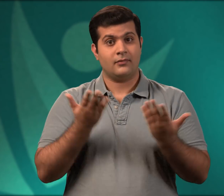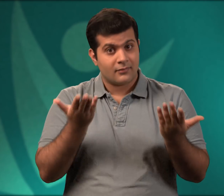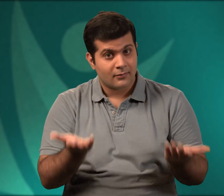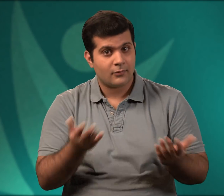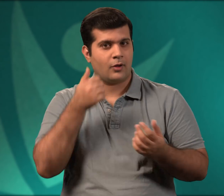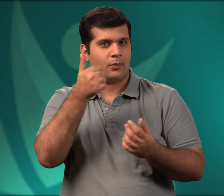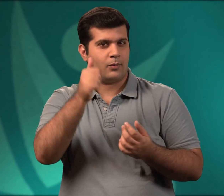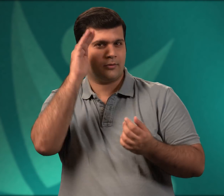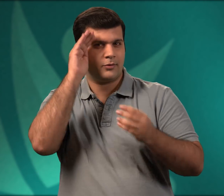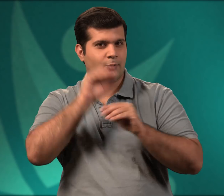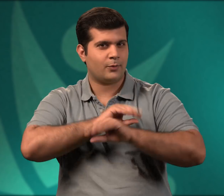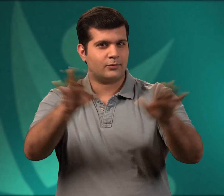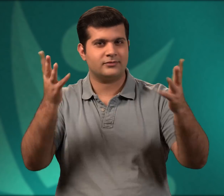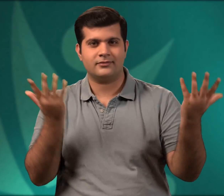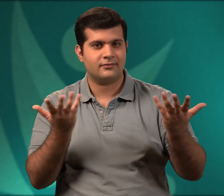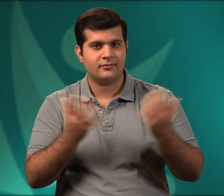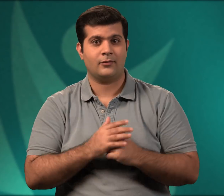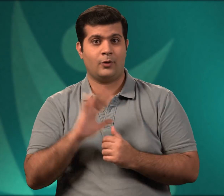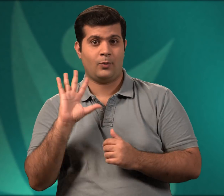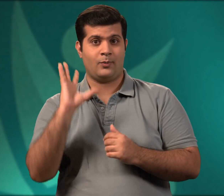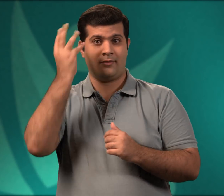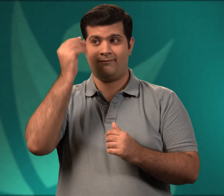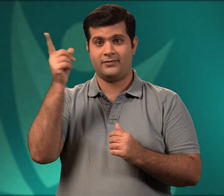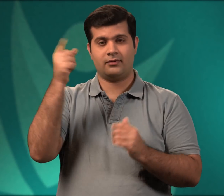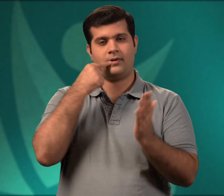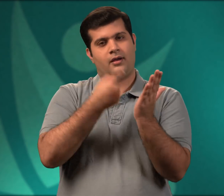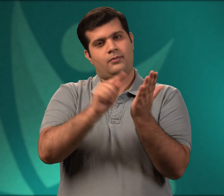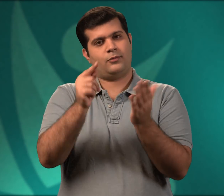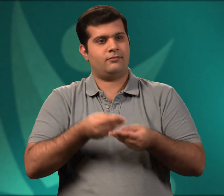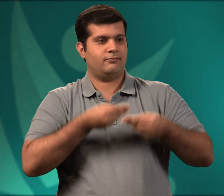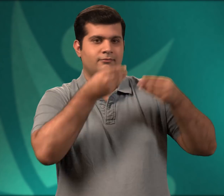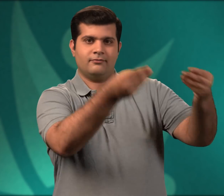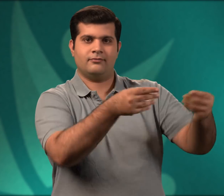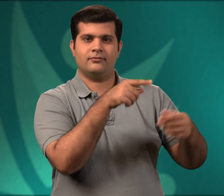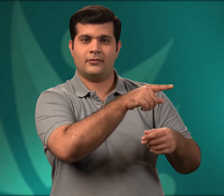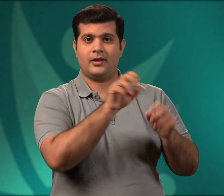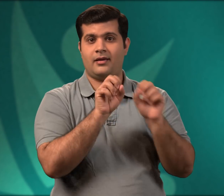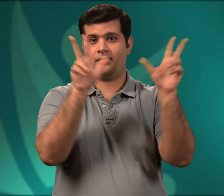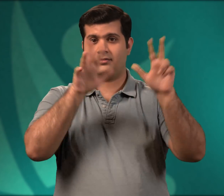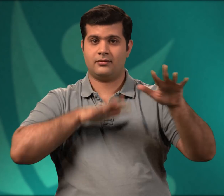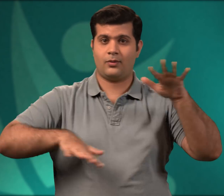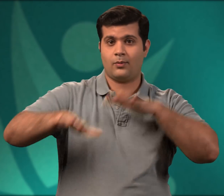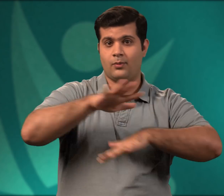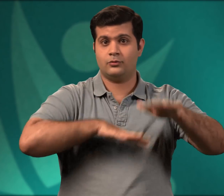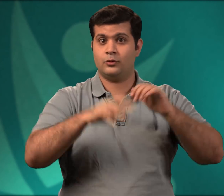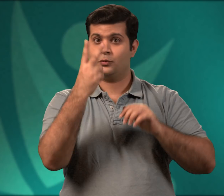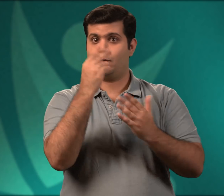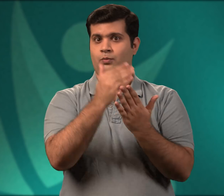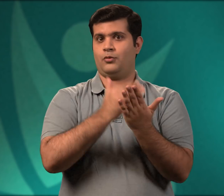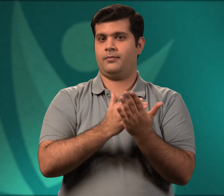There is one good news for all of you. WFDYS has approved YAD to organise two programmes.